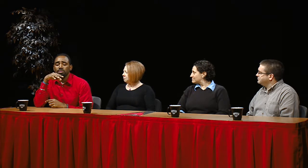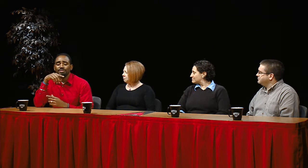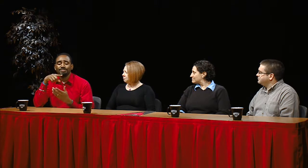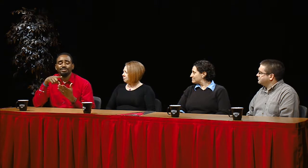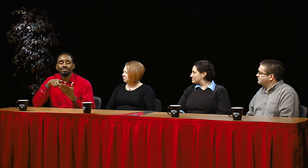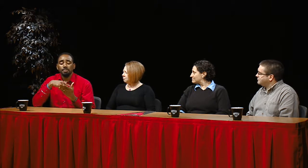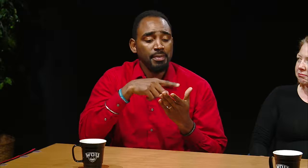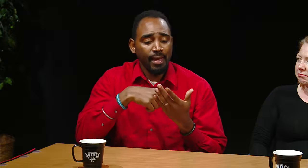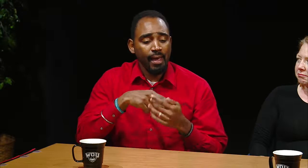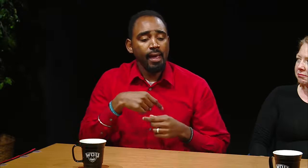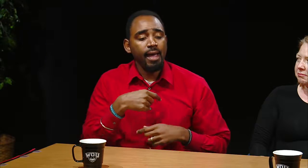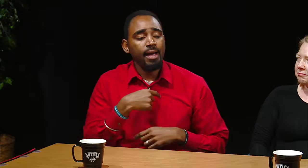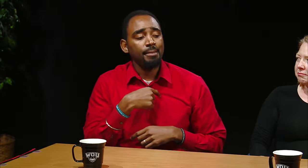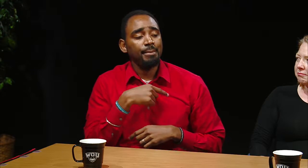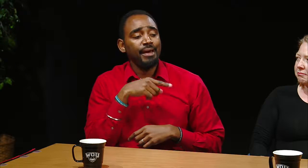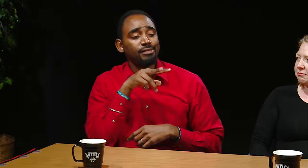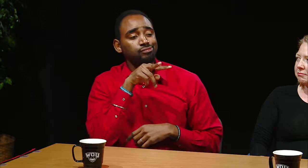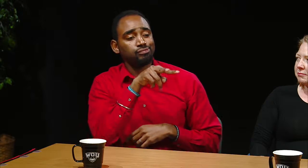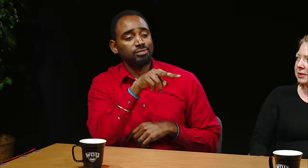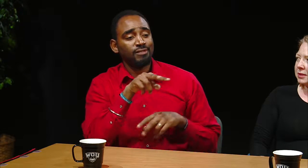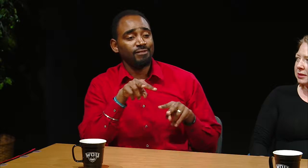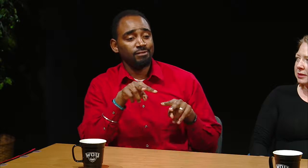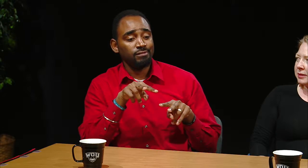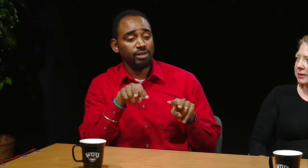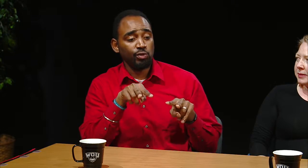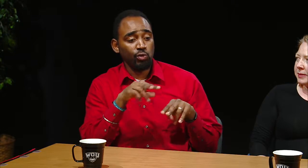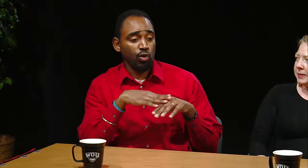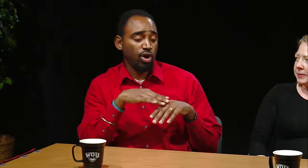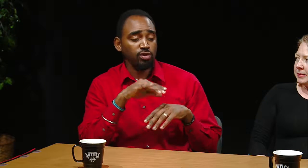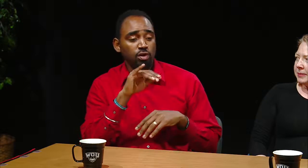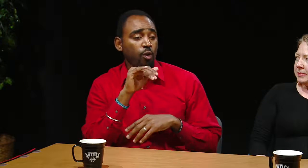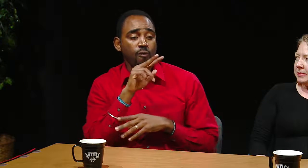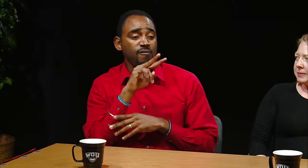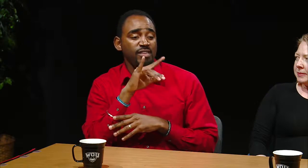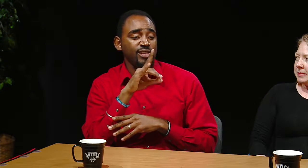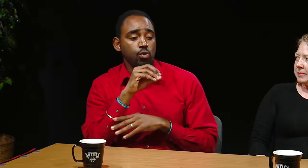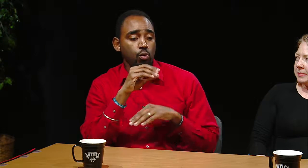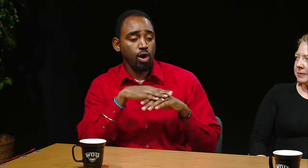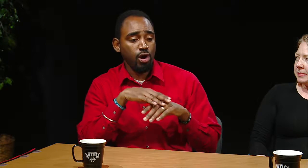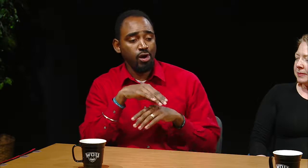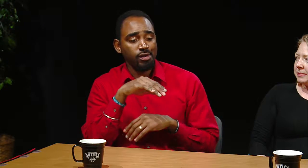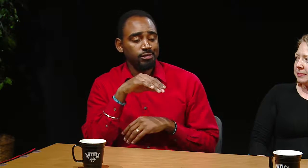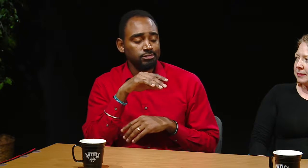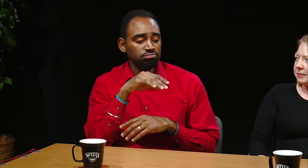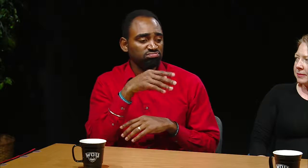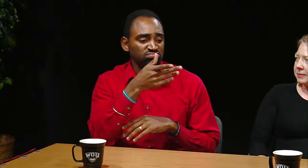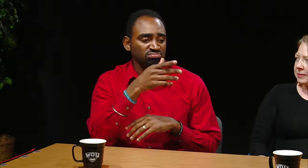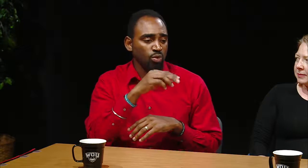so I could know what was coming, and it felt more intuitive that way as I was captioning, and I could kind of feel --